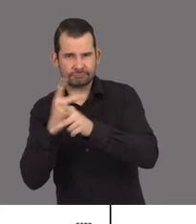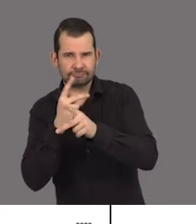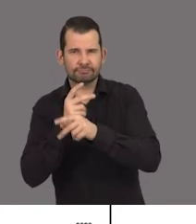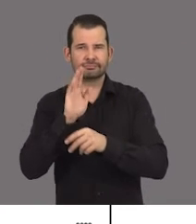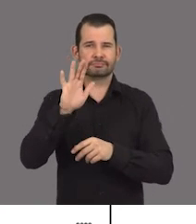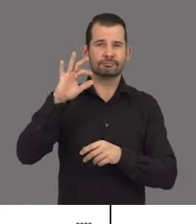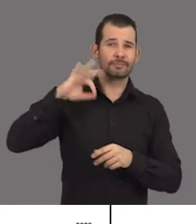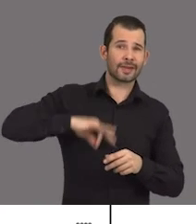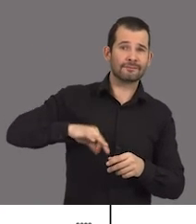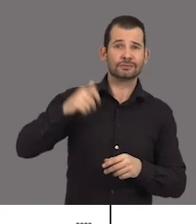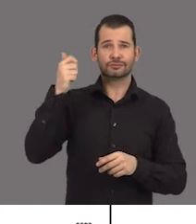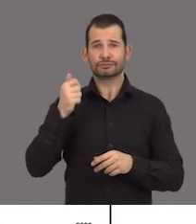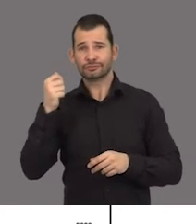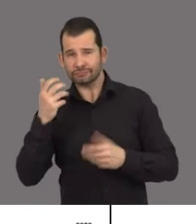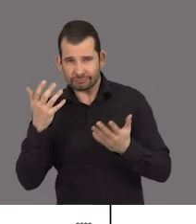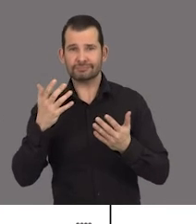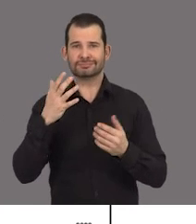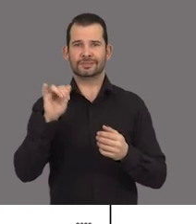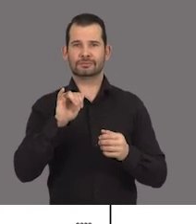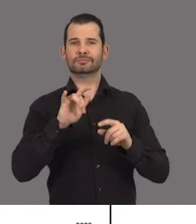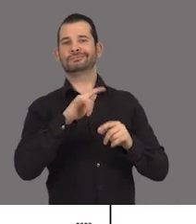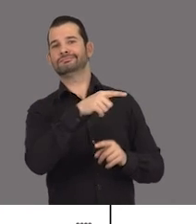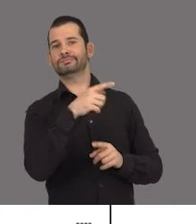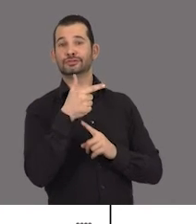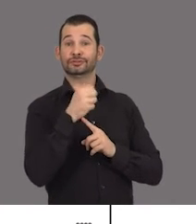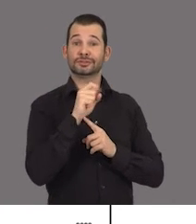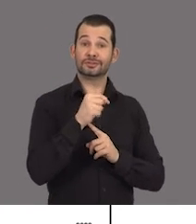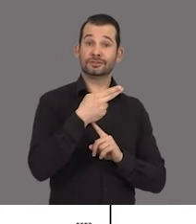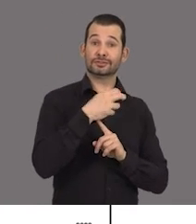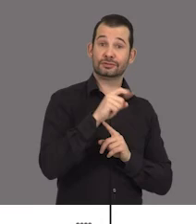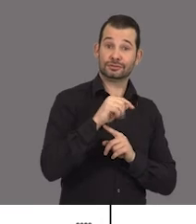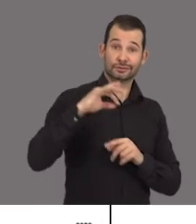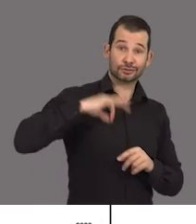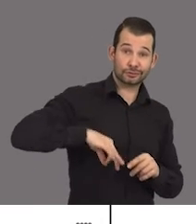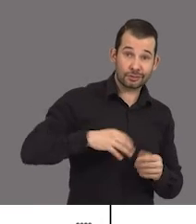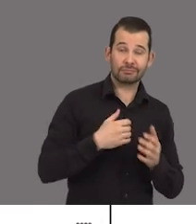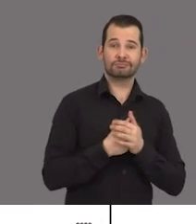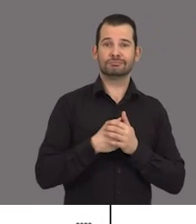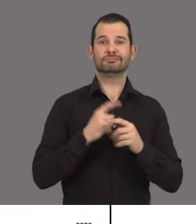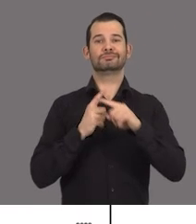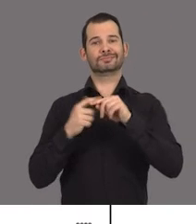credits, such as the GST/HST credit and the Canada workers benefit.